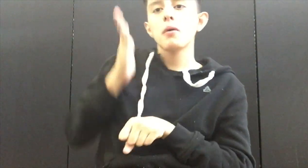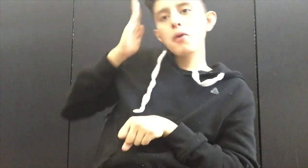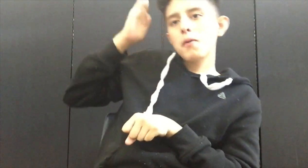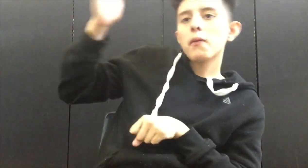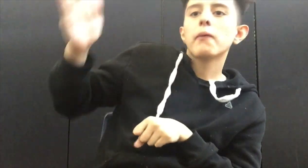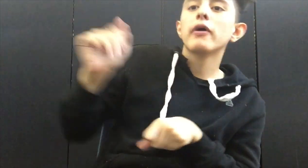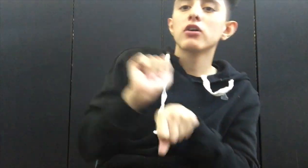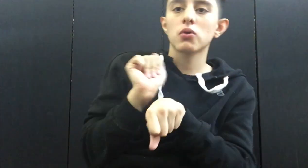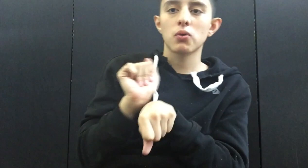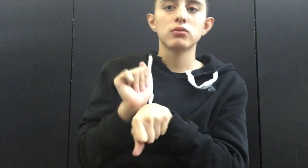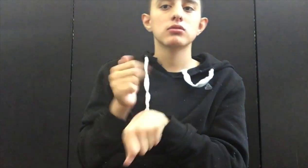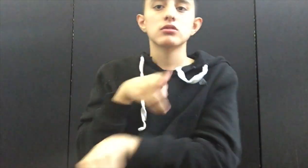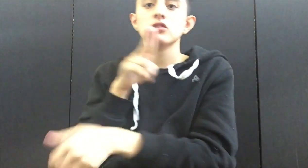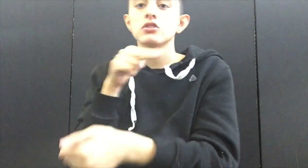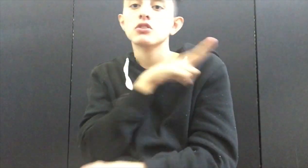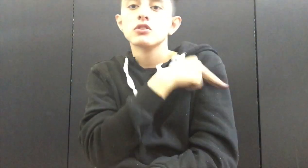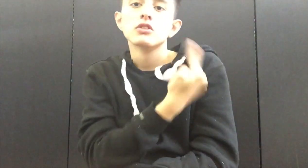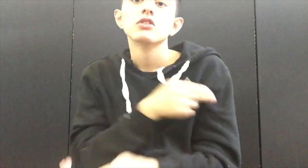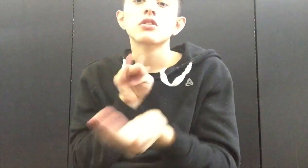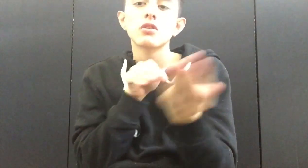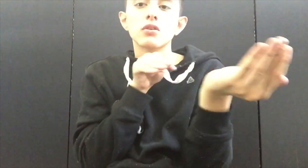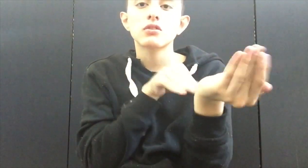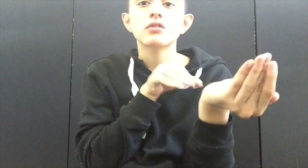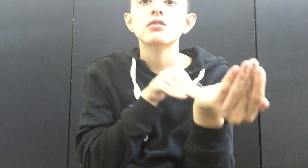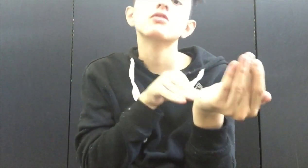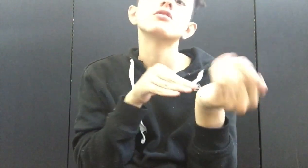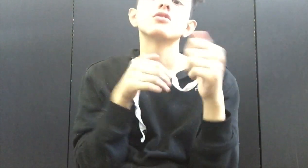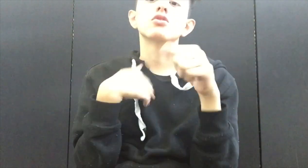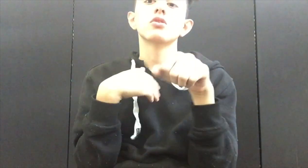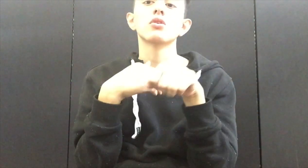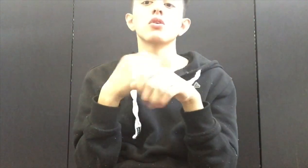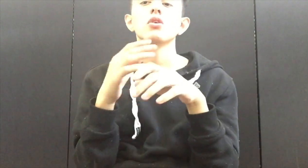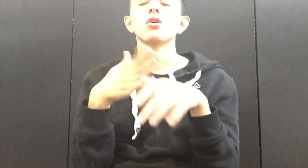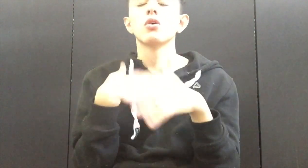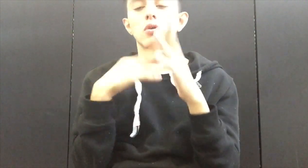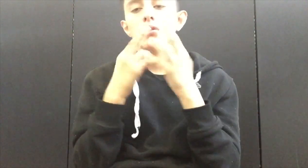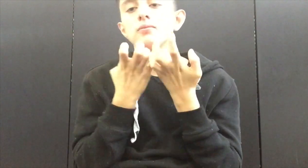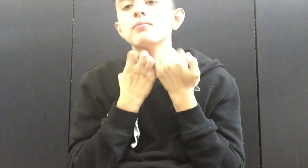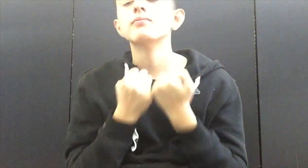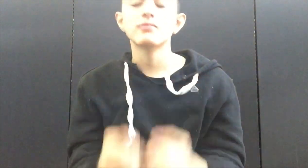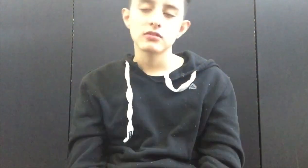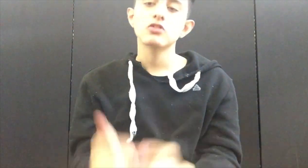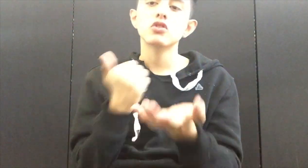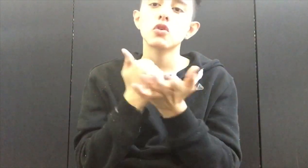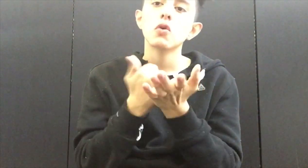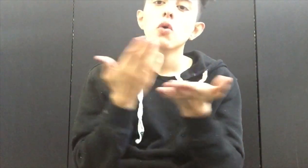Hi, in the future I would like to work at a hospital as a doctor.